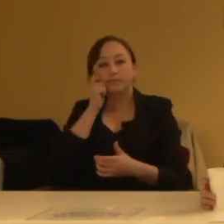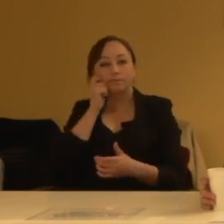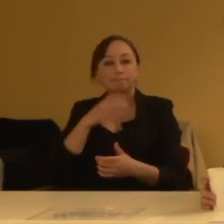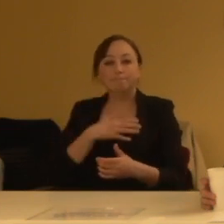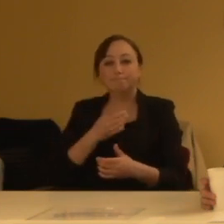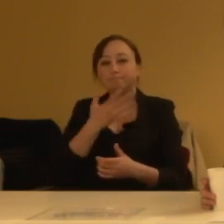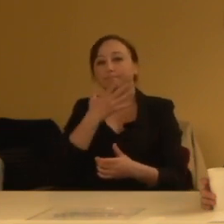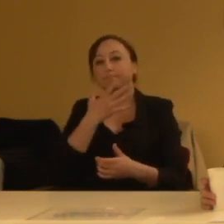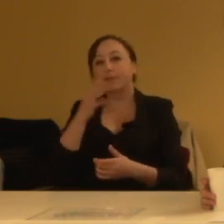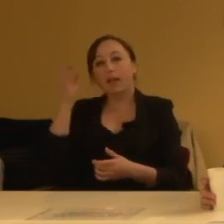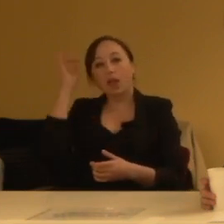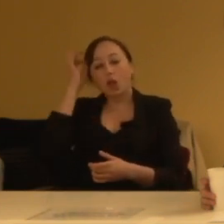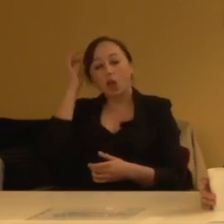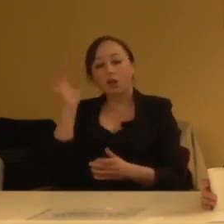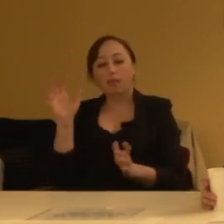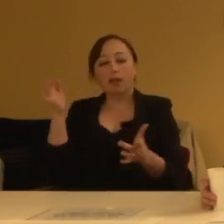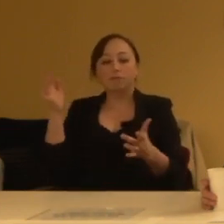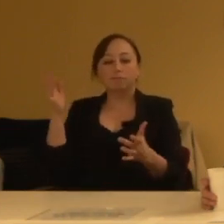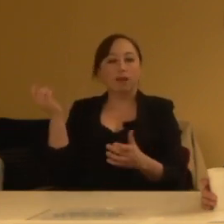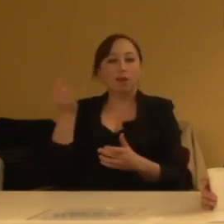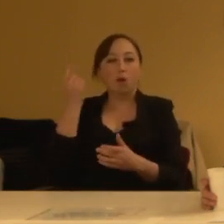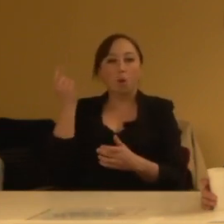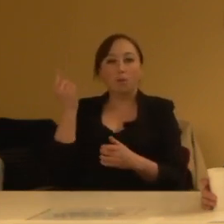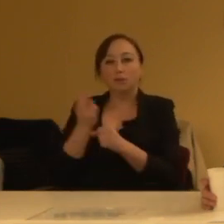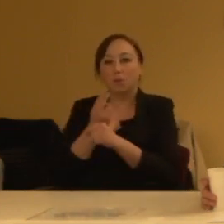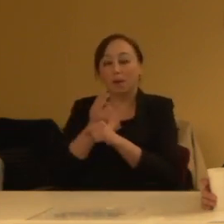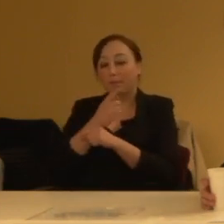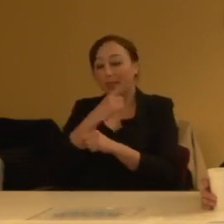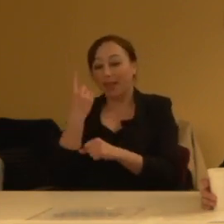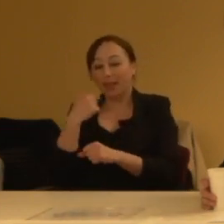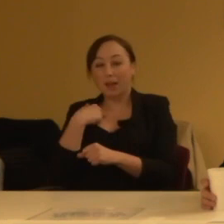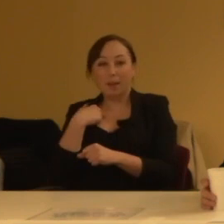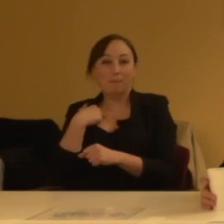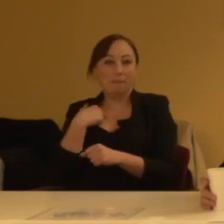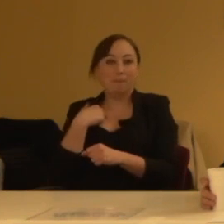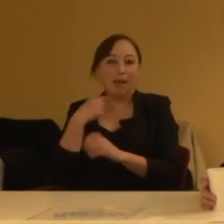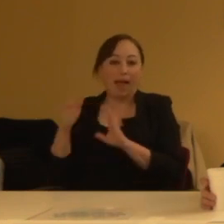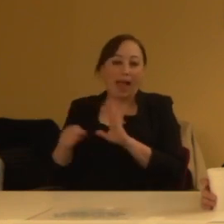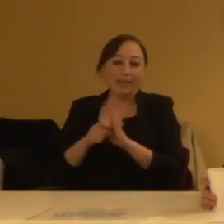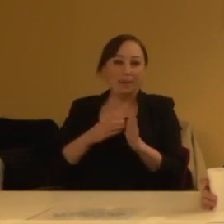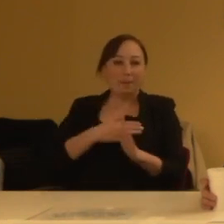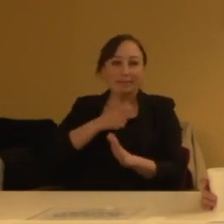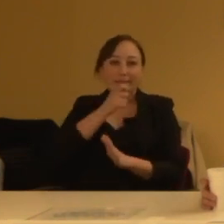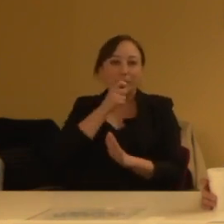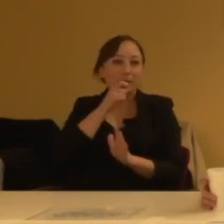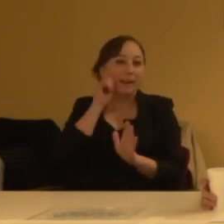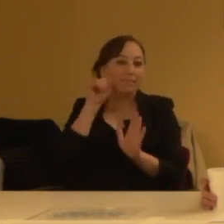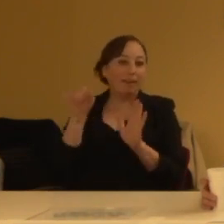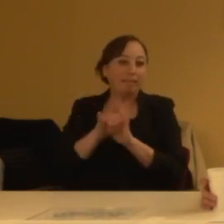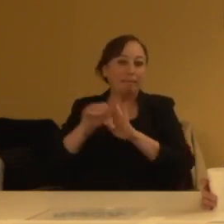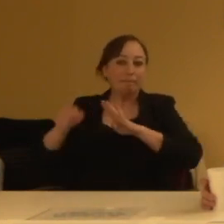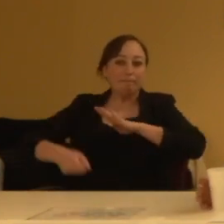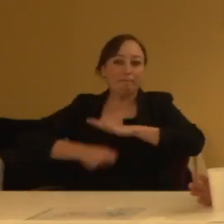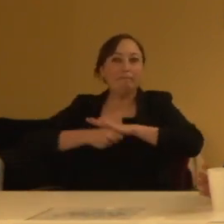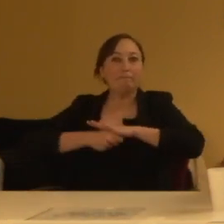I always wear black 'cause I'm hiding my secret Grindr identity. As a soccer mom.